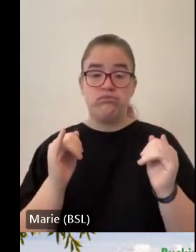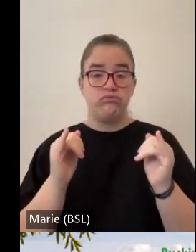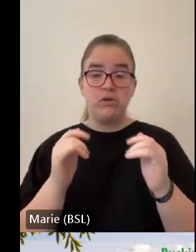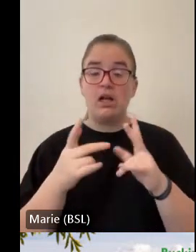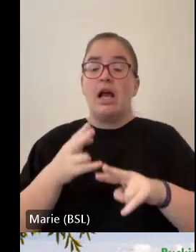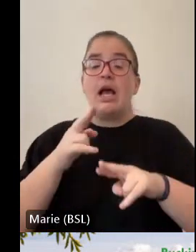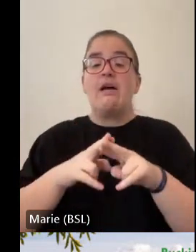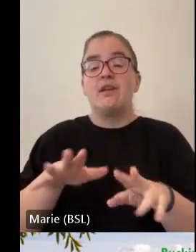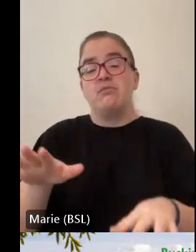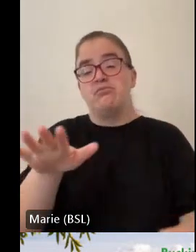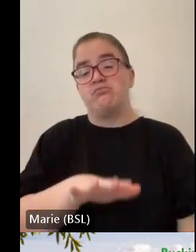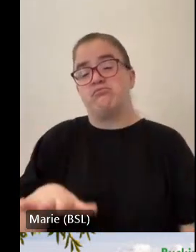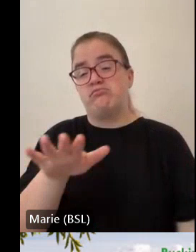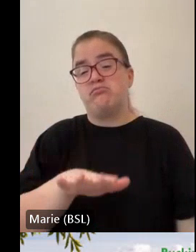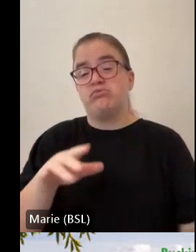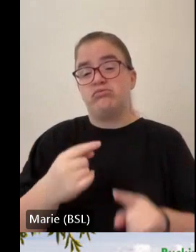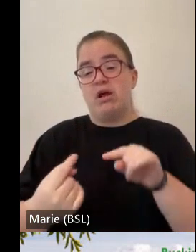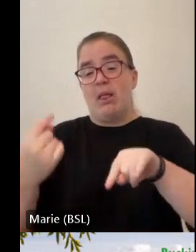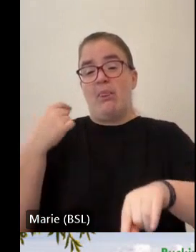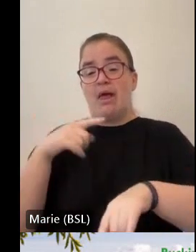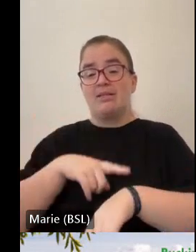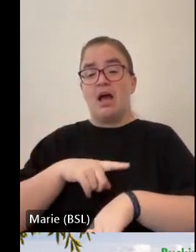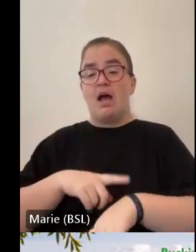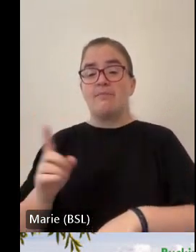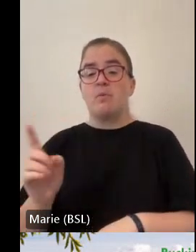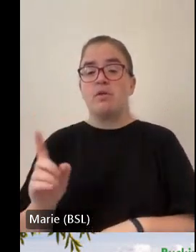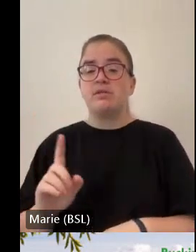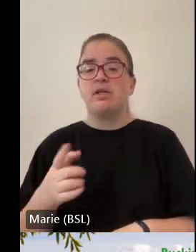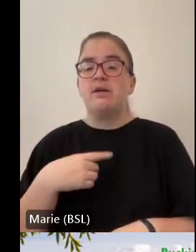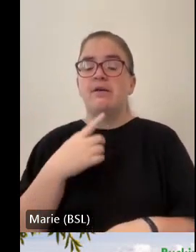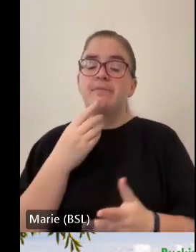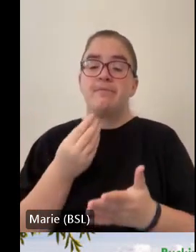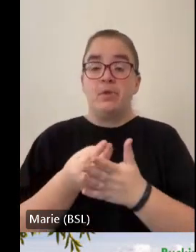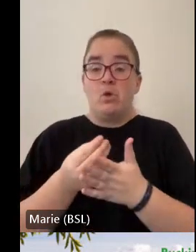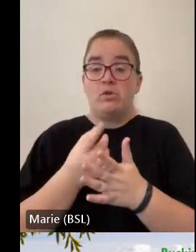And if you average that at that time that the cost of responding